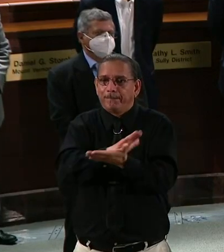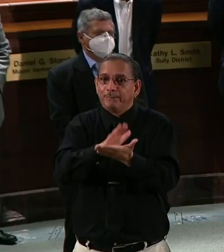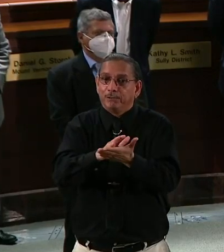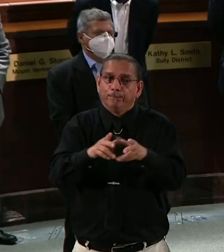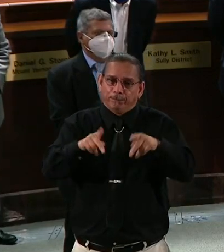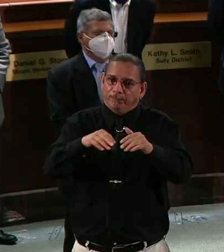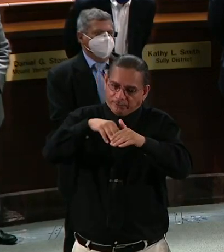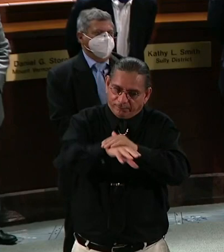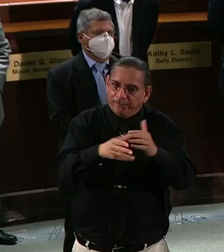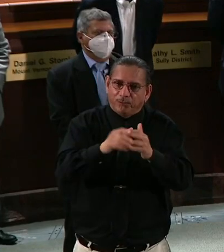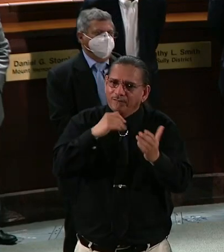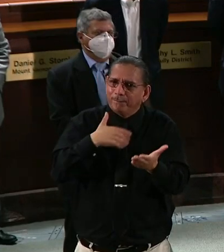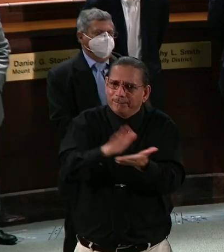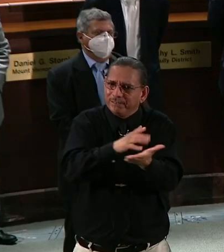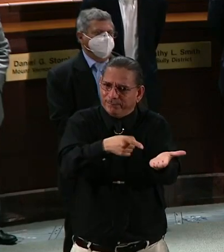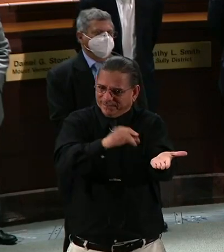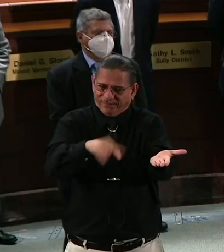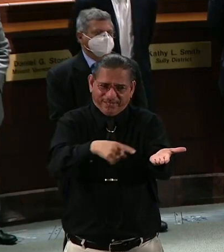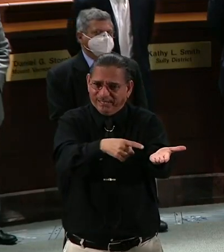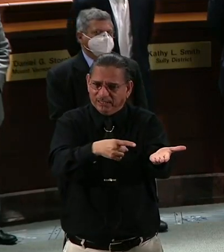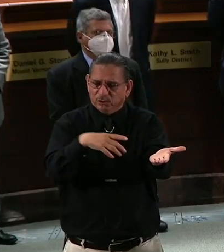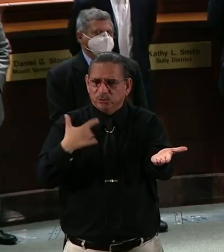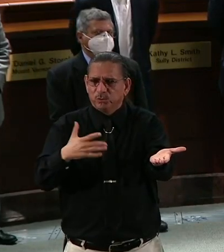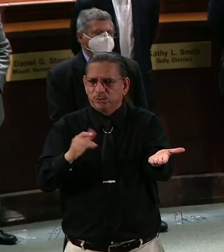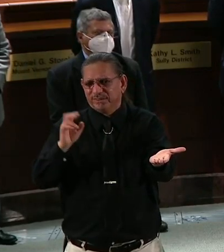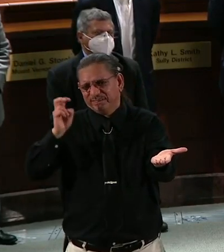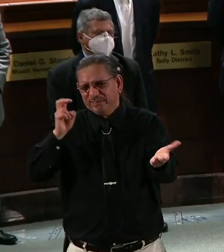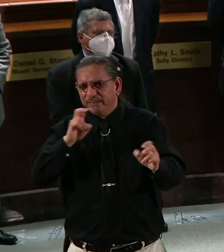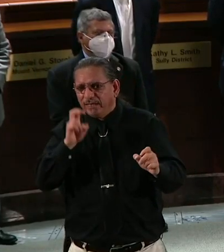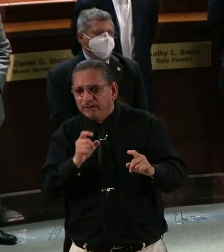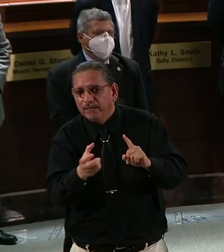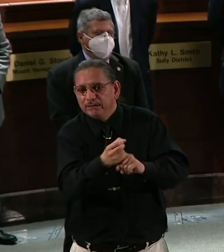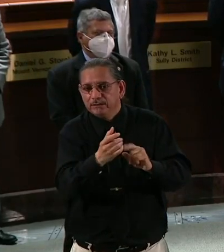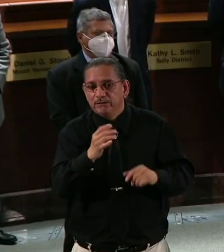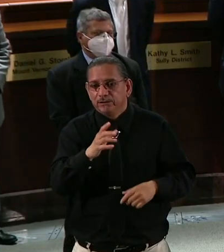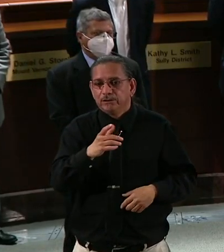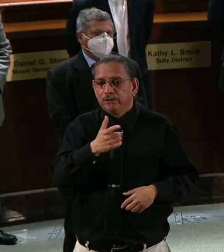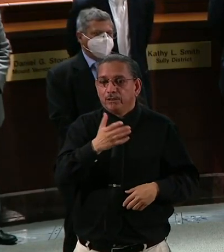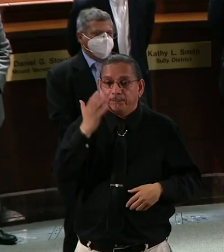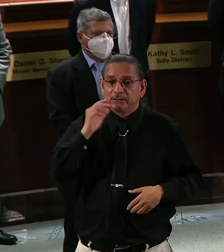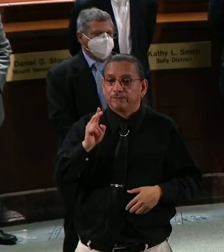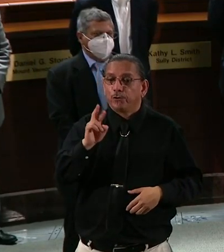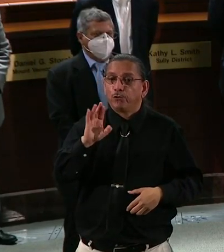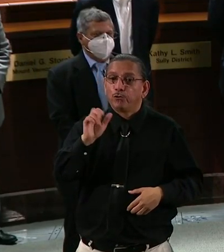IN THE DOLLAR MISSILE PROCESS MOST REMOTE LAURA CONNOR SAMMON